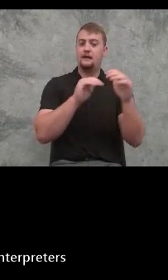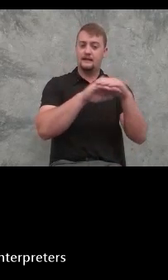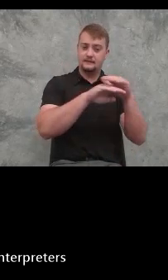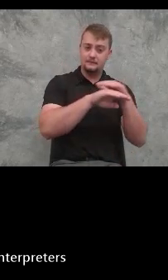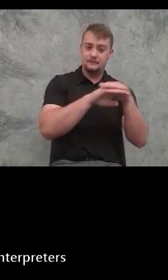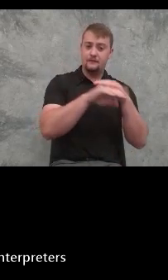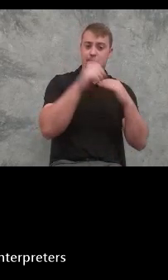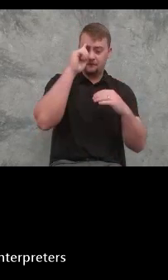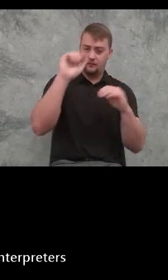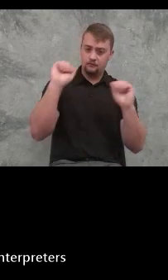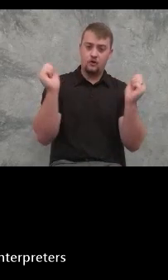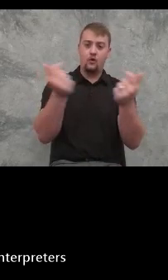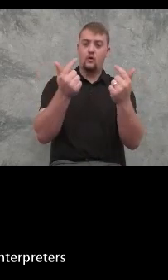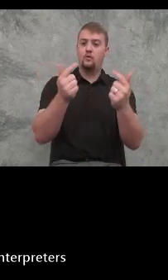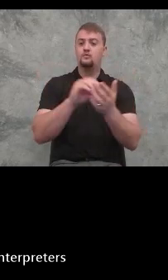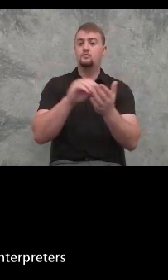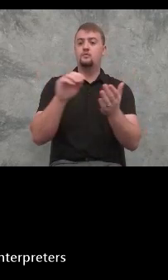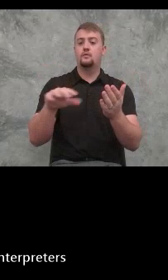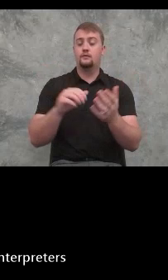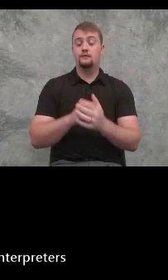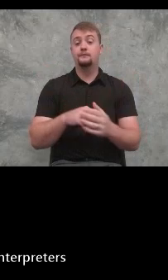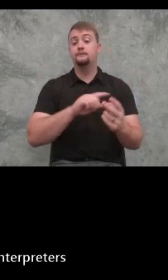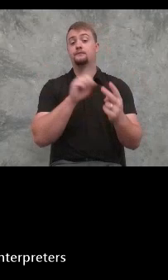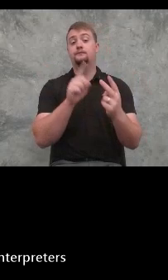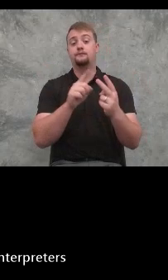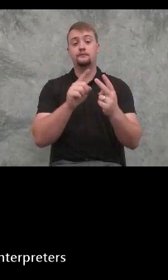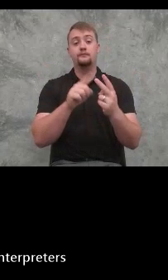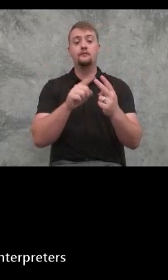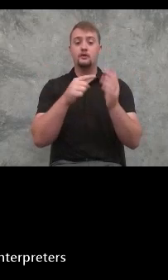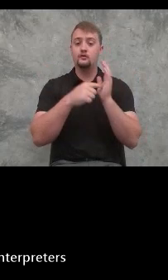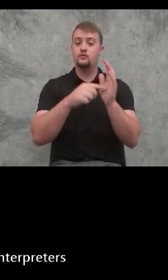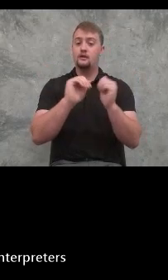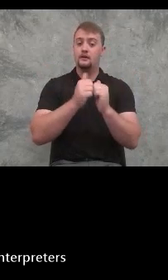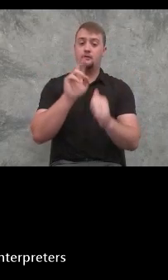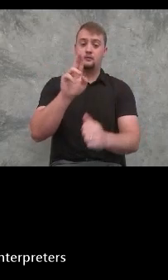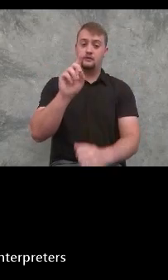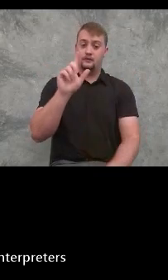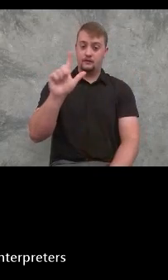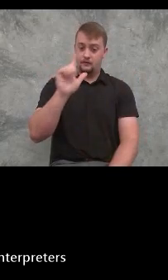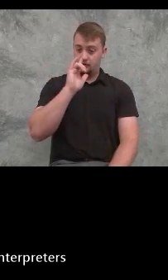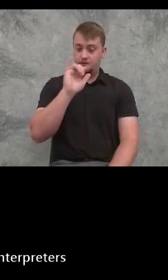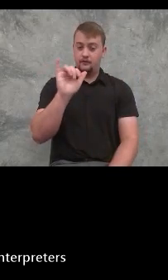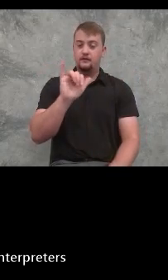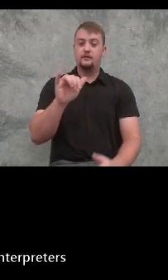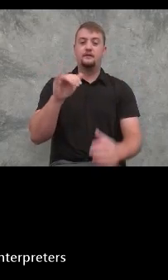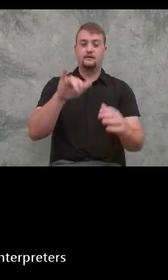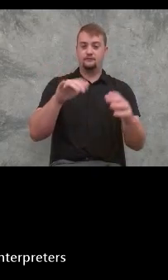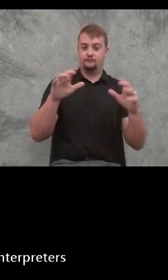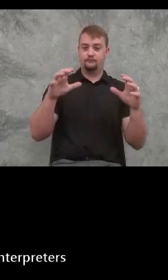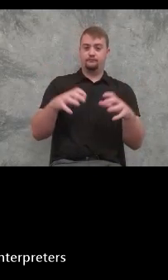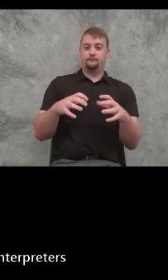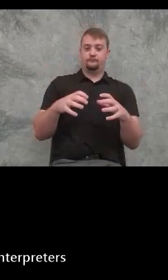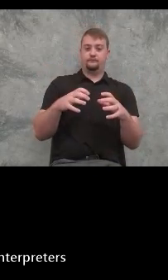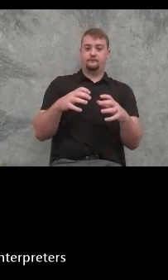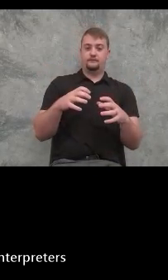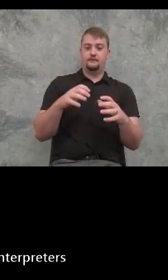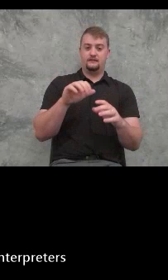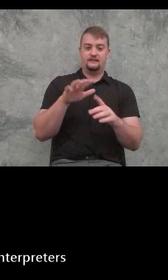all students. The second shows how UDL looks in a self-contained classroom. As you watch,